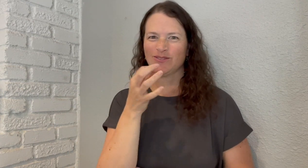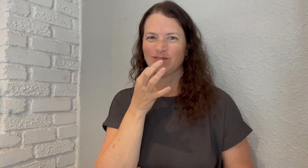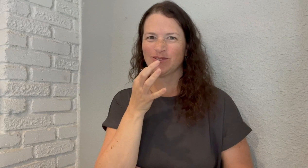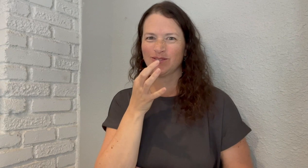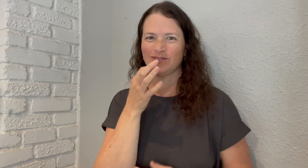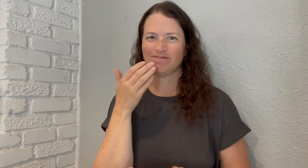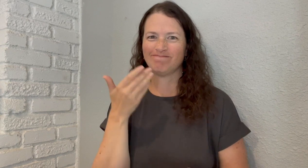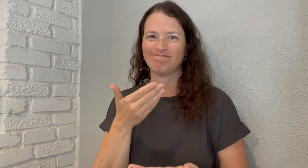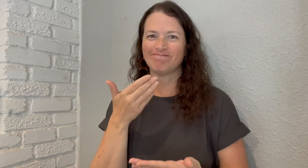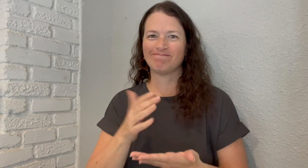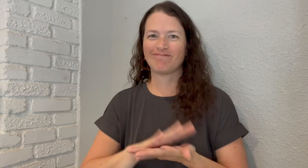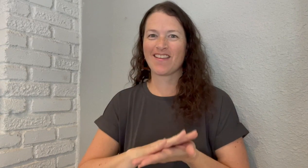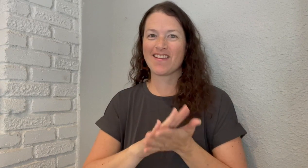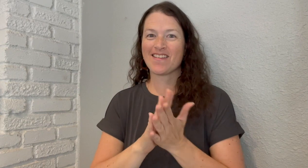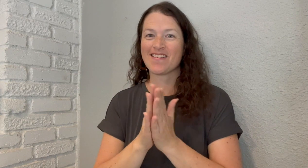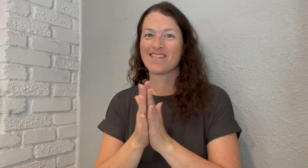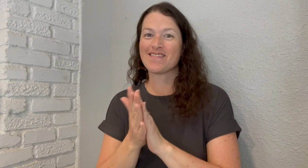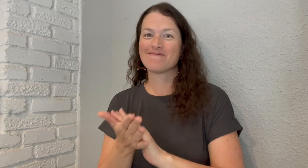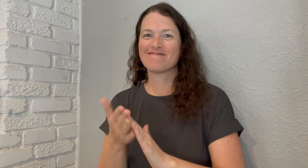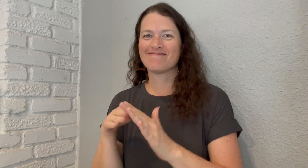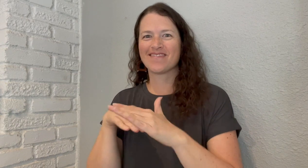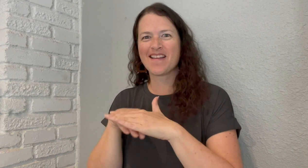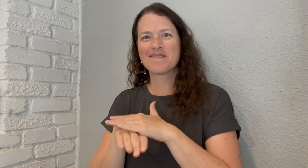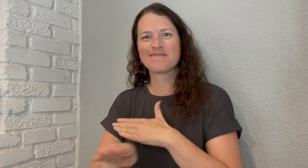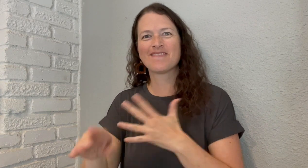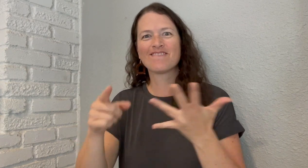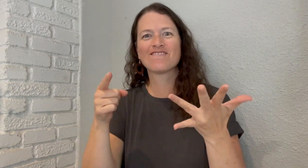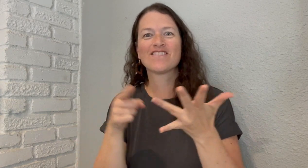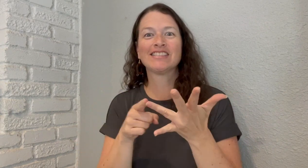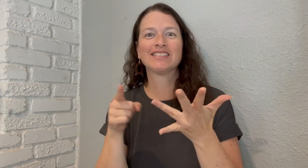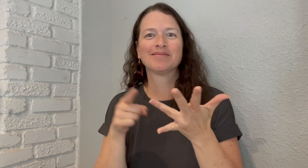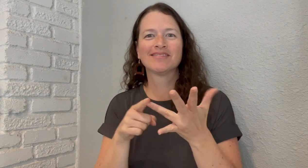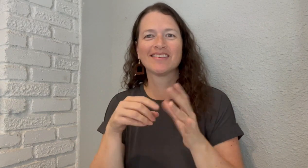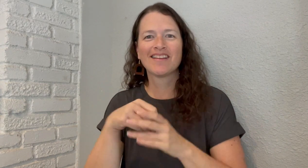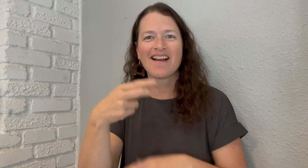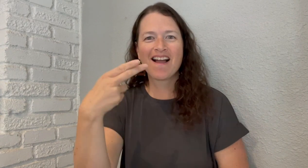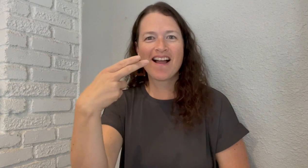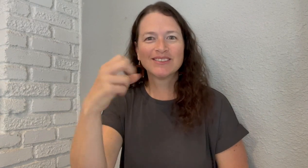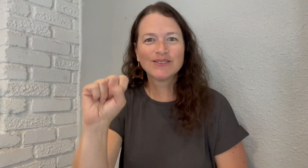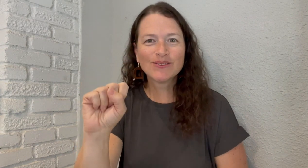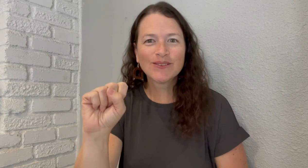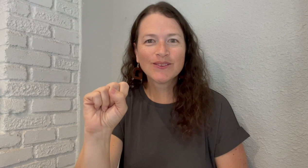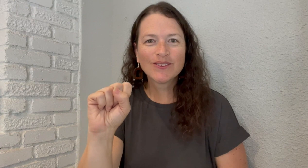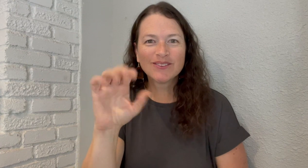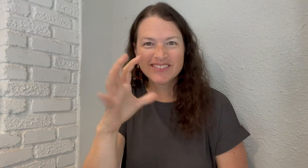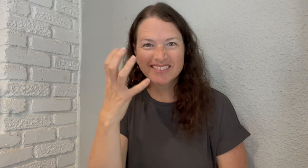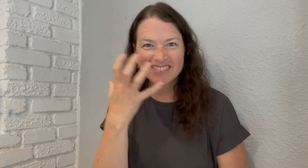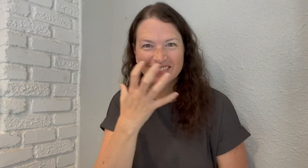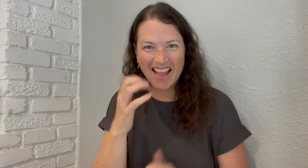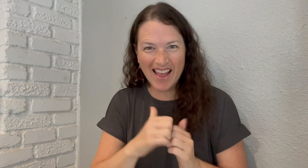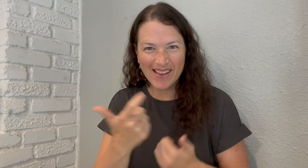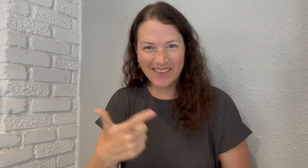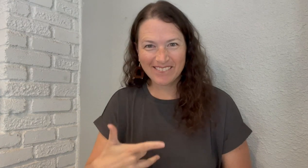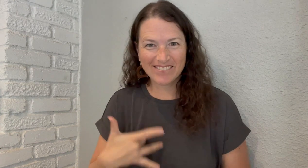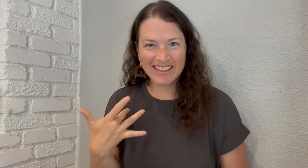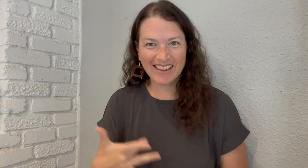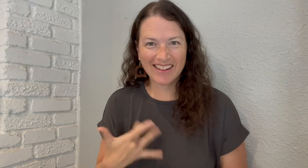You eight graders who are just about to become 9th graders right to be freshman in high school.